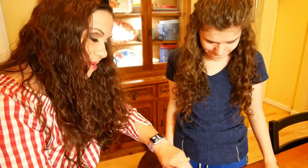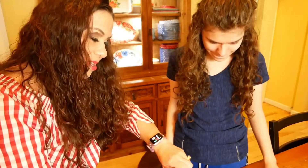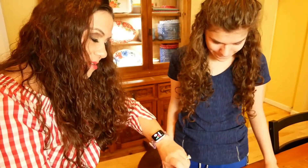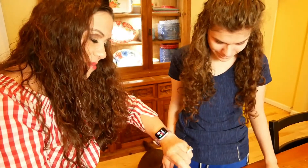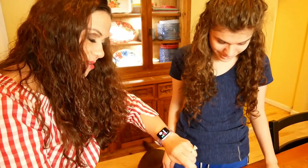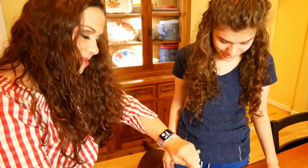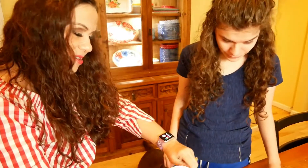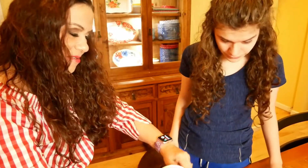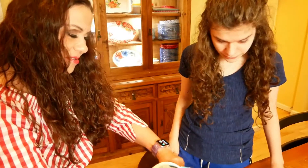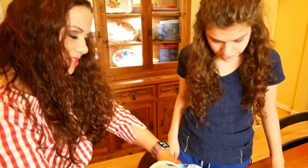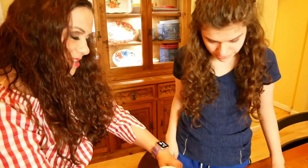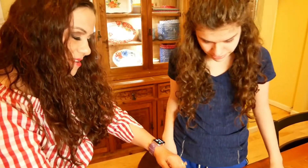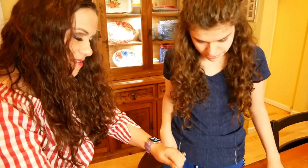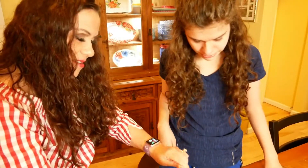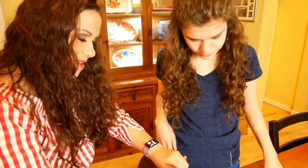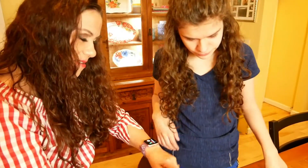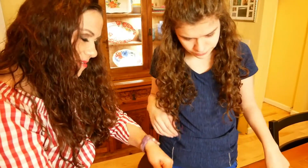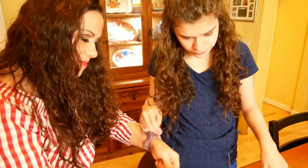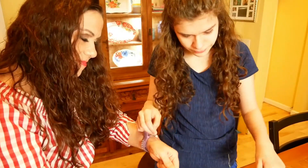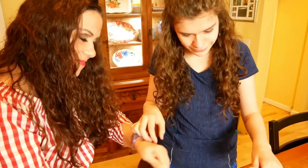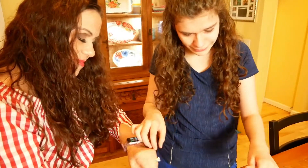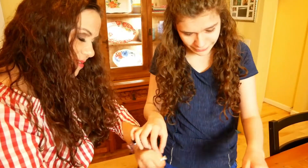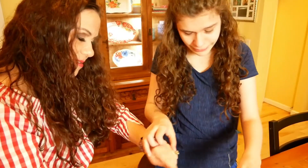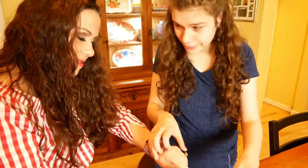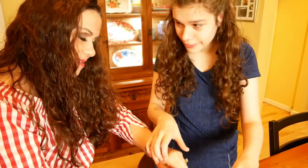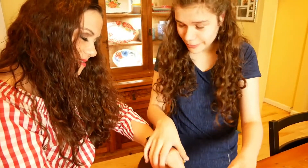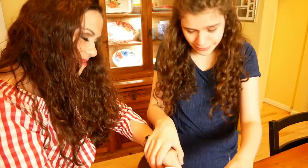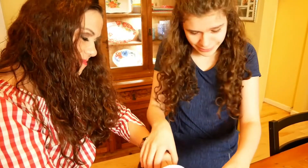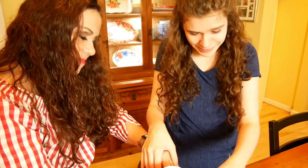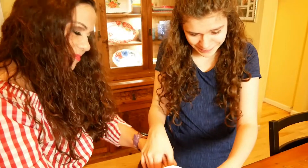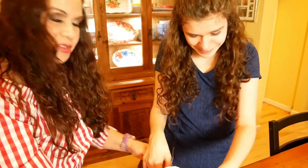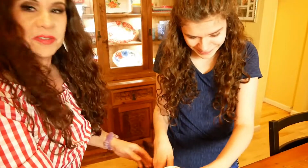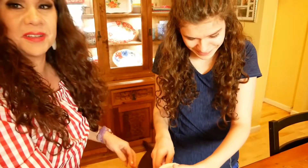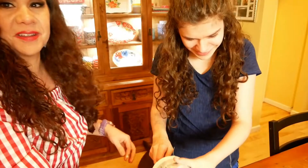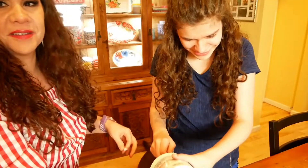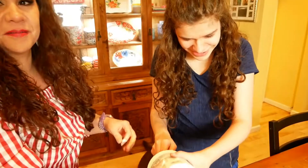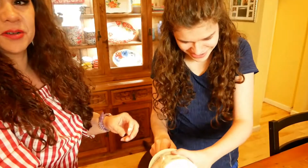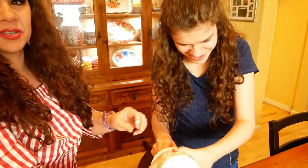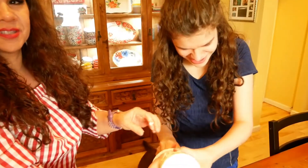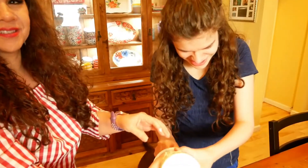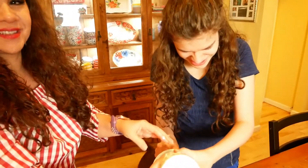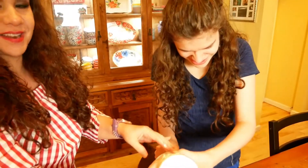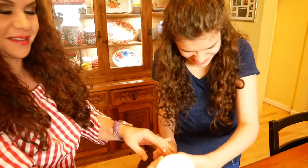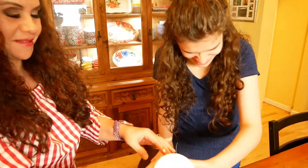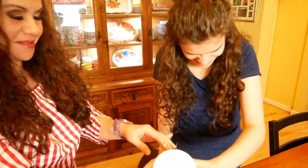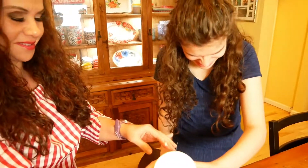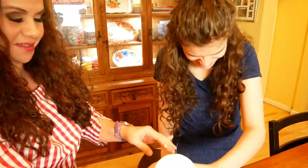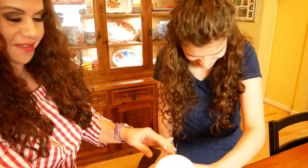did homework all day long today okay hang on um you do it elena we're getting all the stuff out